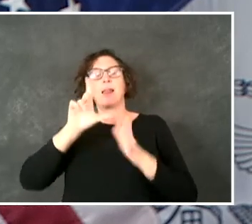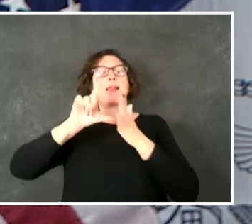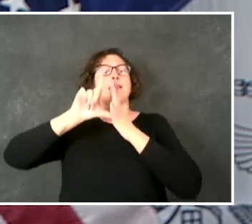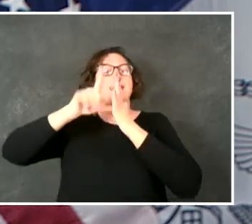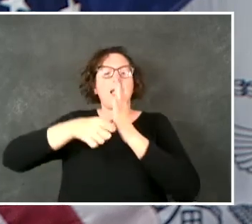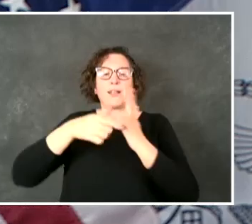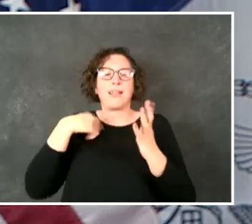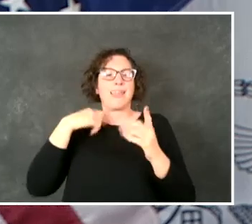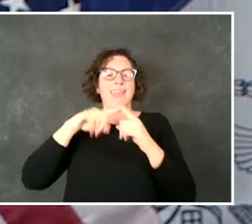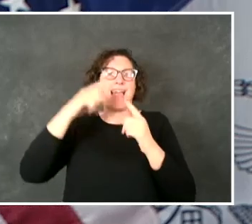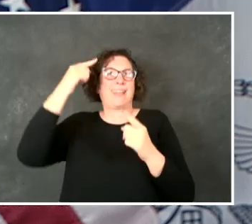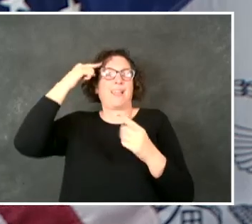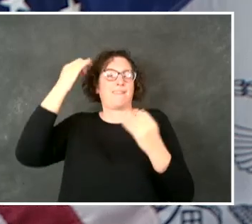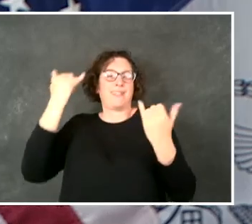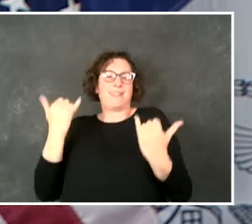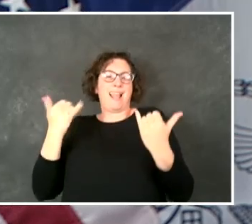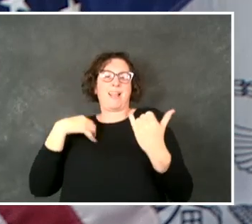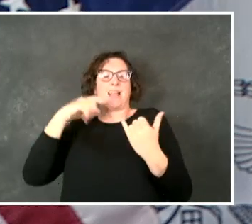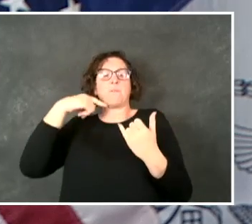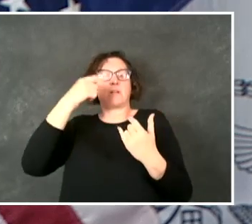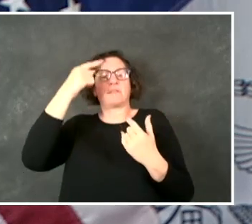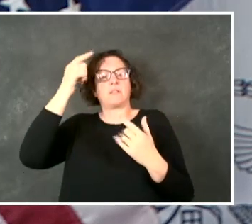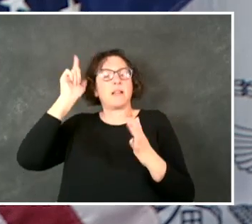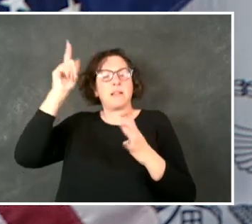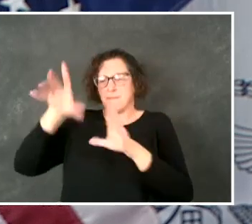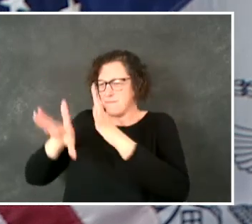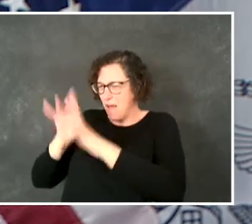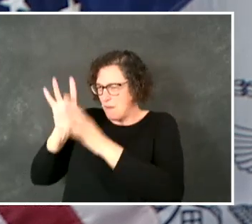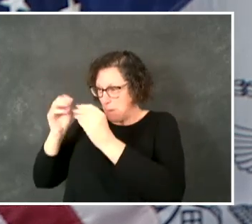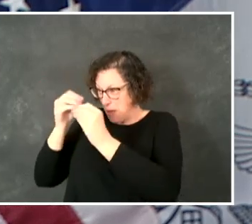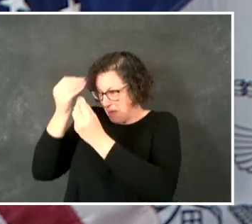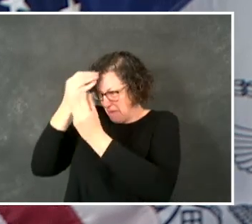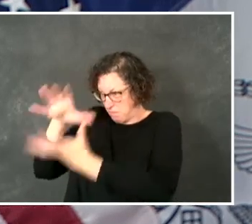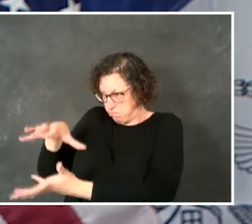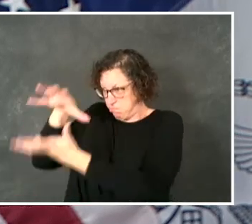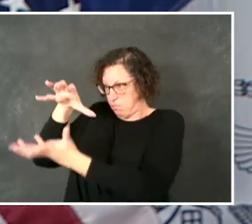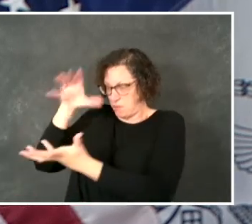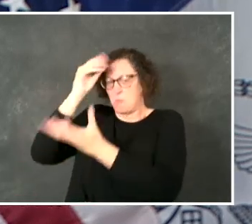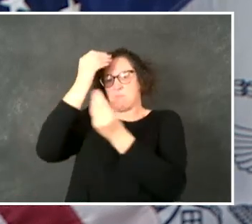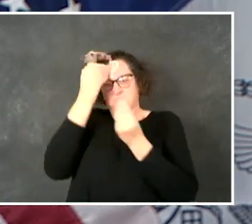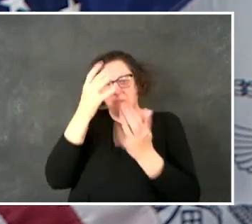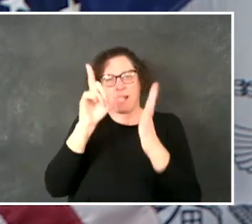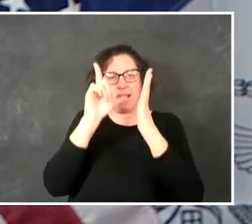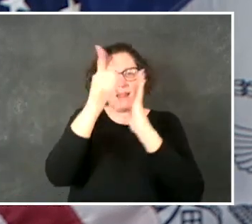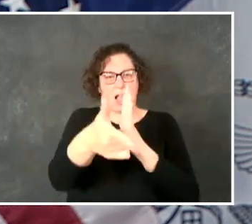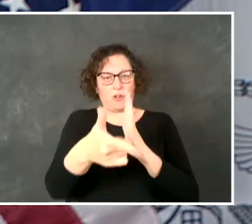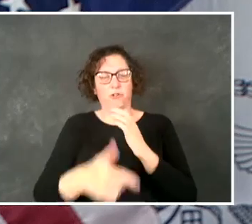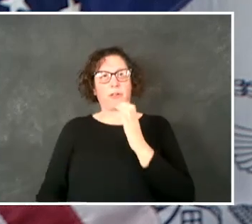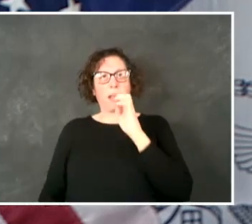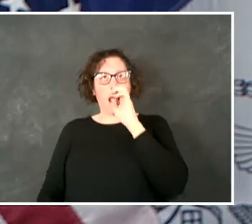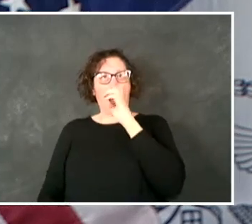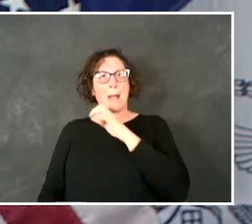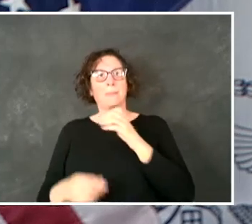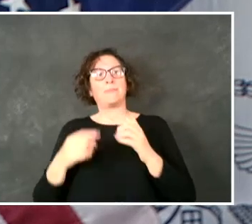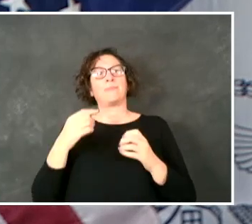QUESTION WILL BE EXAMINED OVER TIME IS WHEN ALL